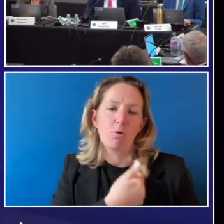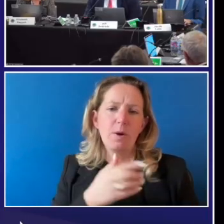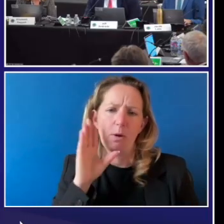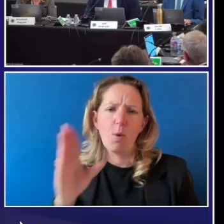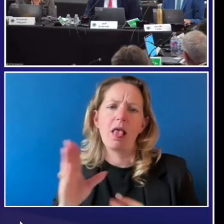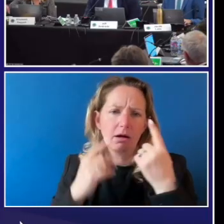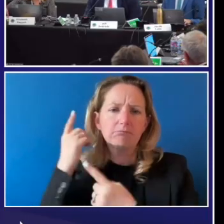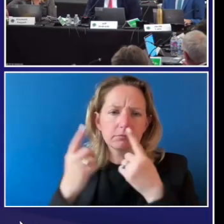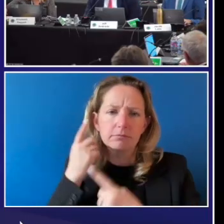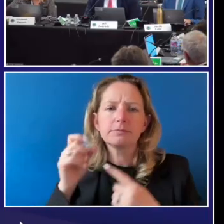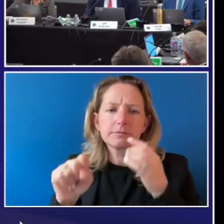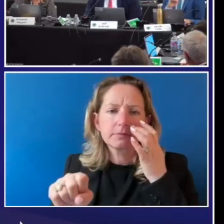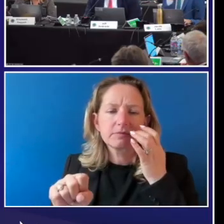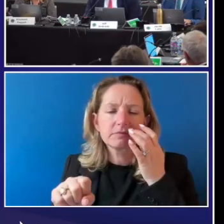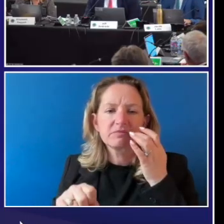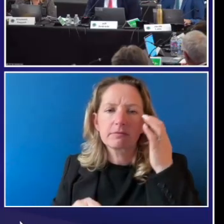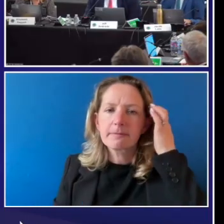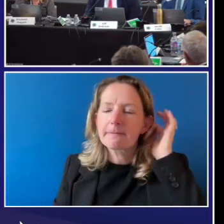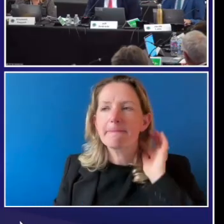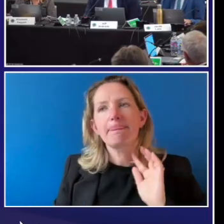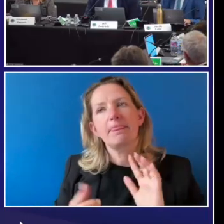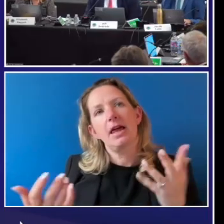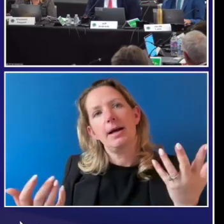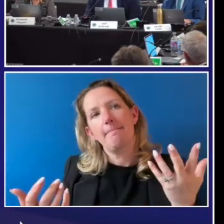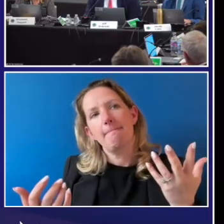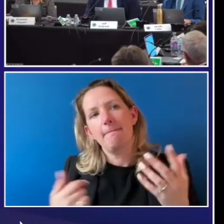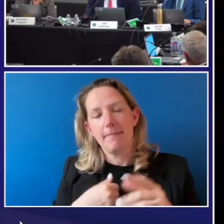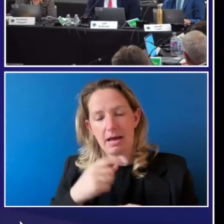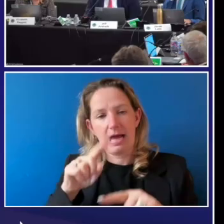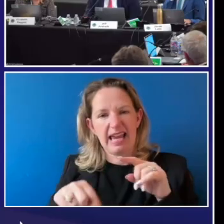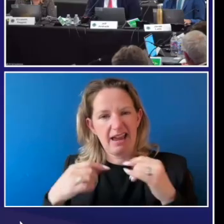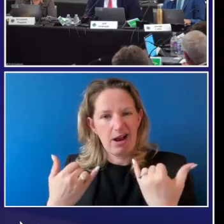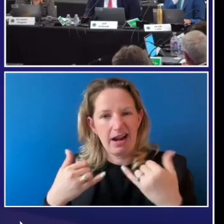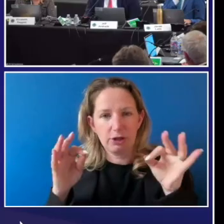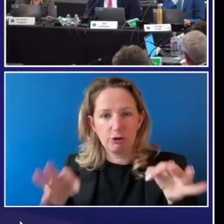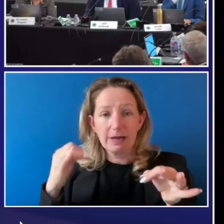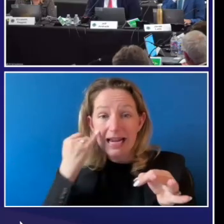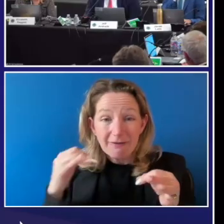Um, I can't, um, at this point, determine whether or not that's something we put in the language or that's